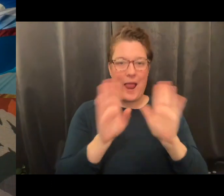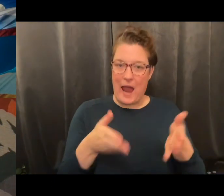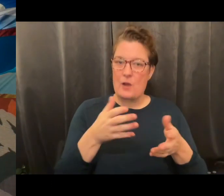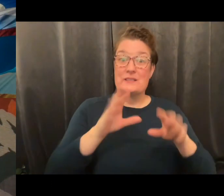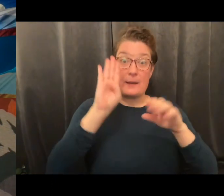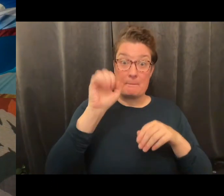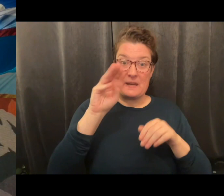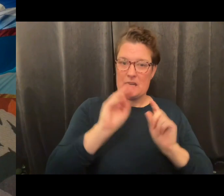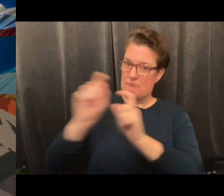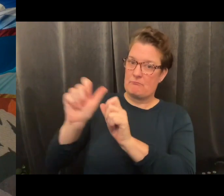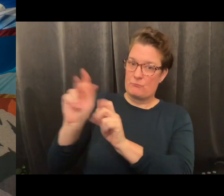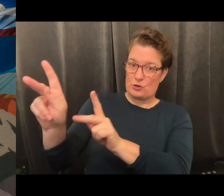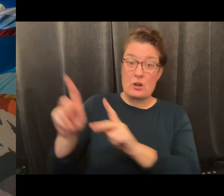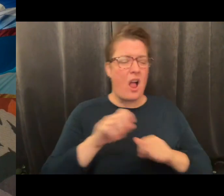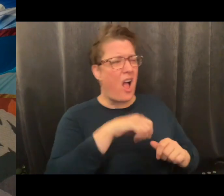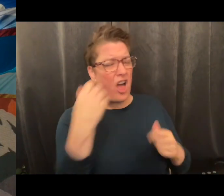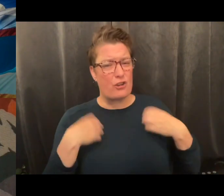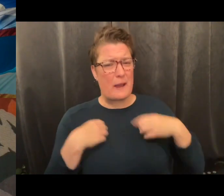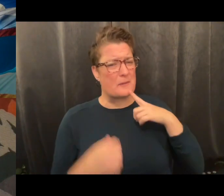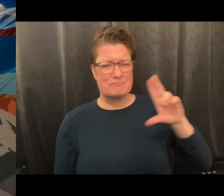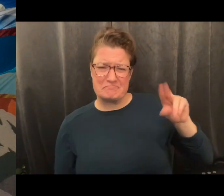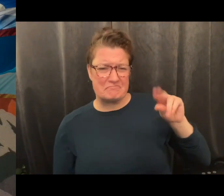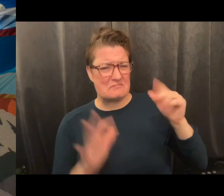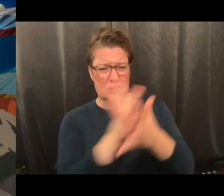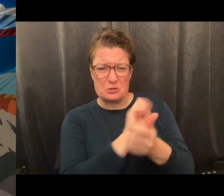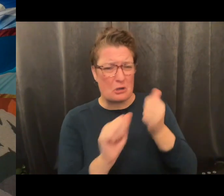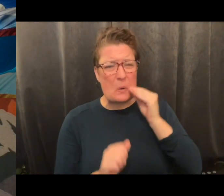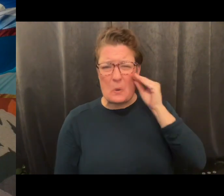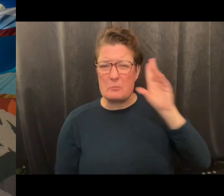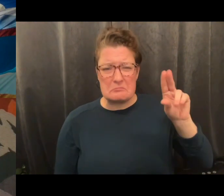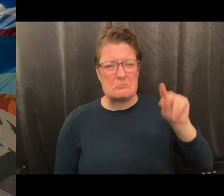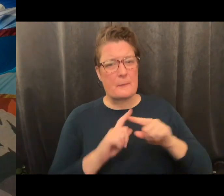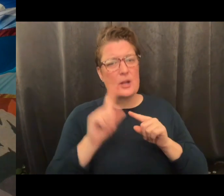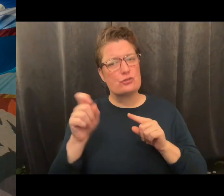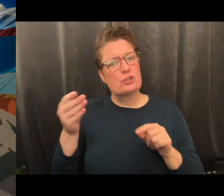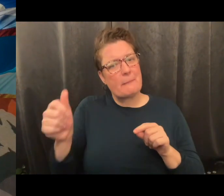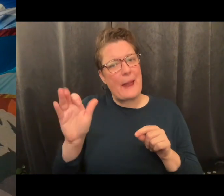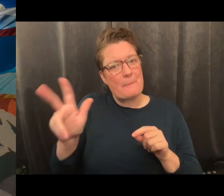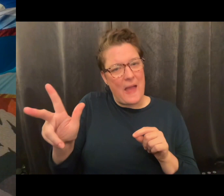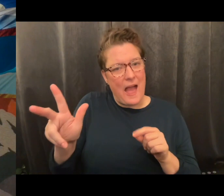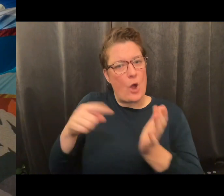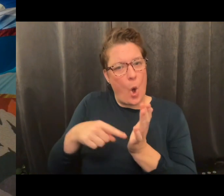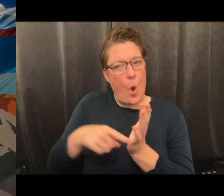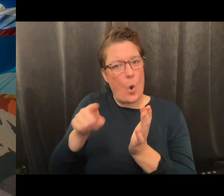of acknowledgement and compensation is owed to the owners of the beam. We therefore use the metaphor of the stolen beam in recognition